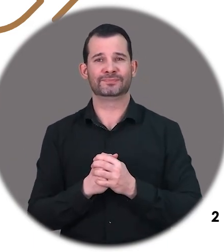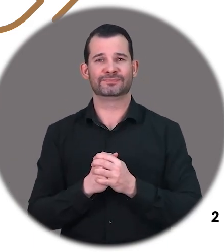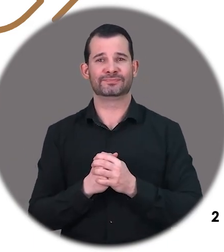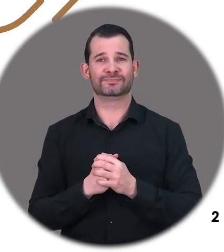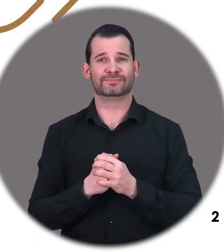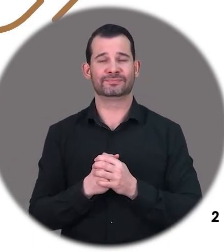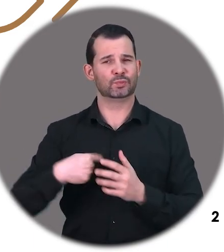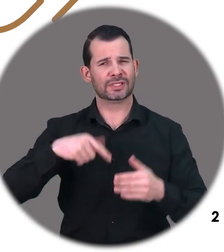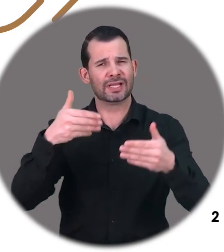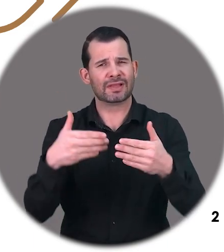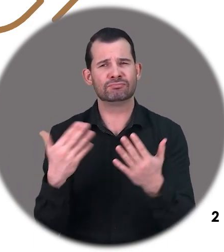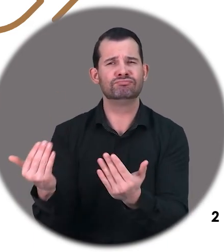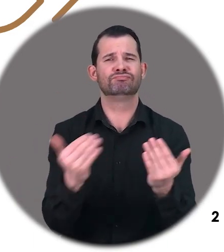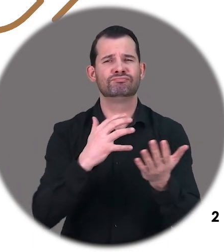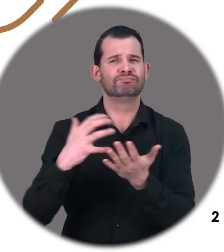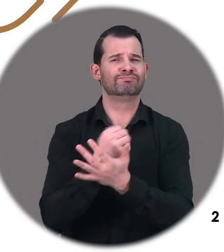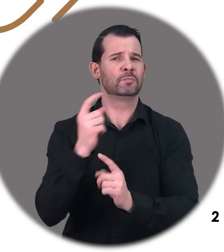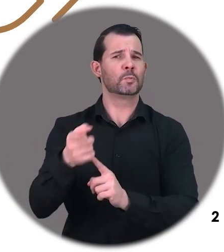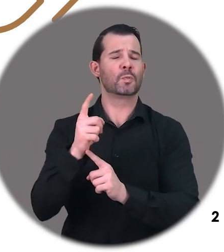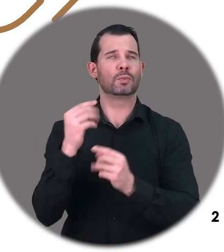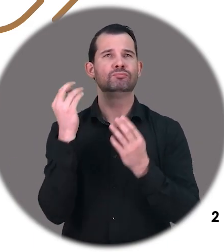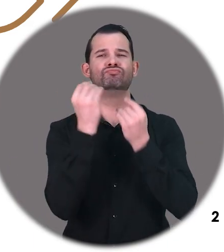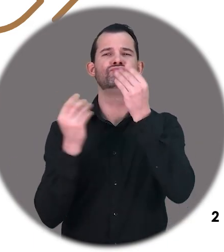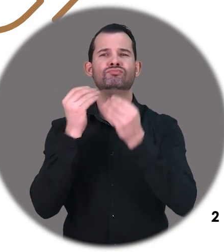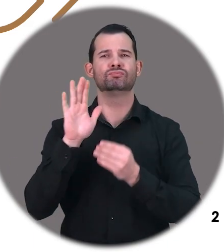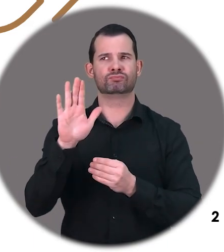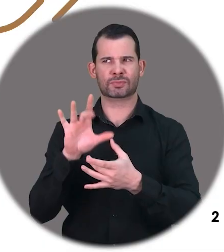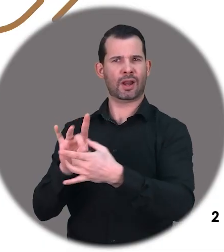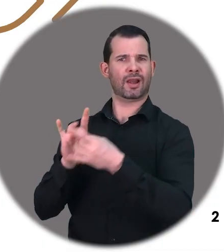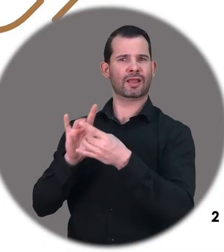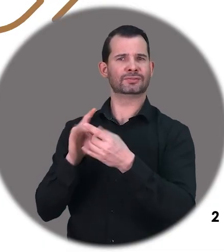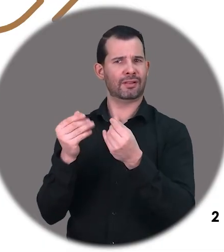We invite you to take a moment to reflect on your own connection to the land